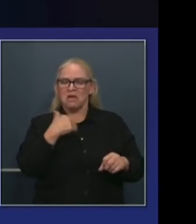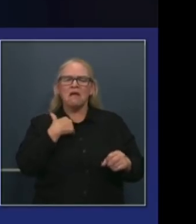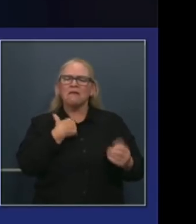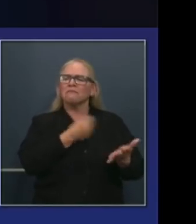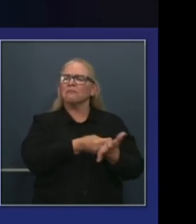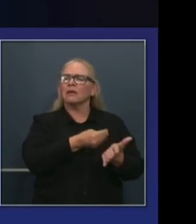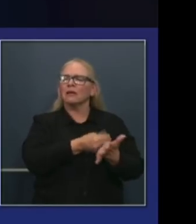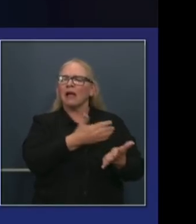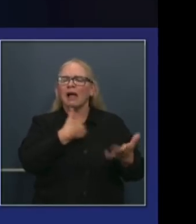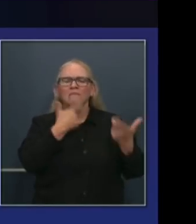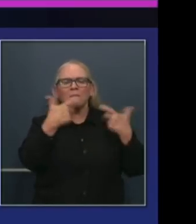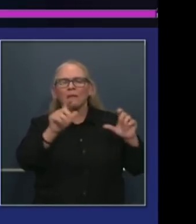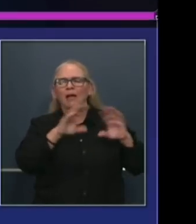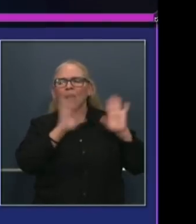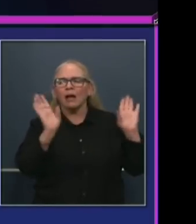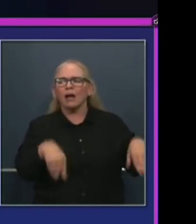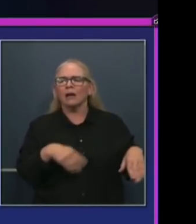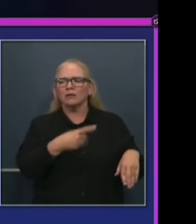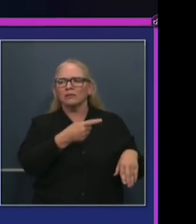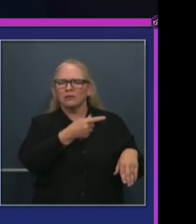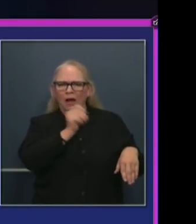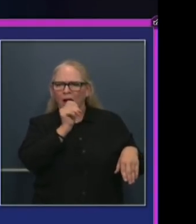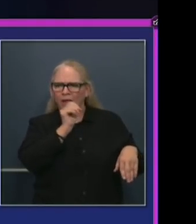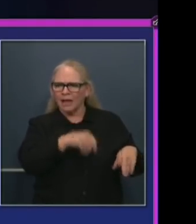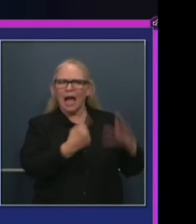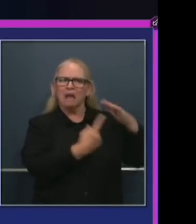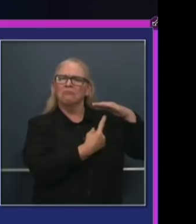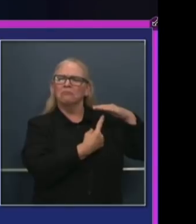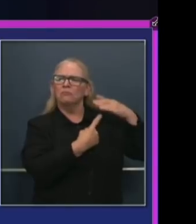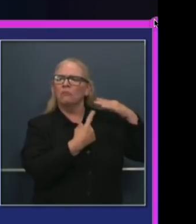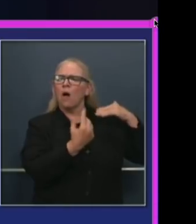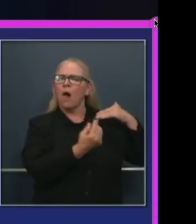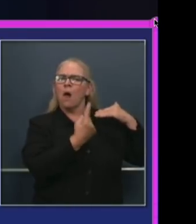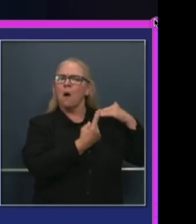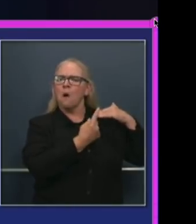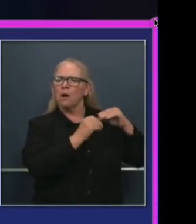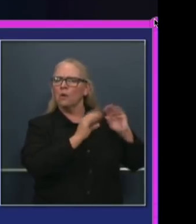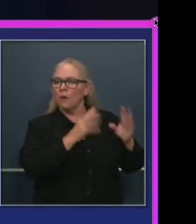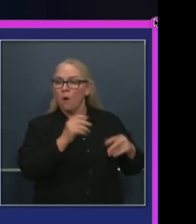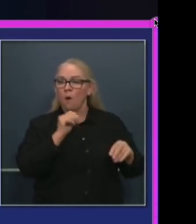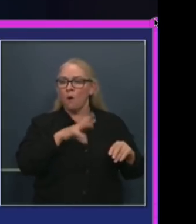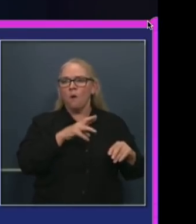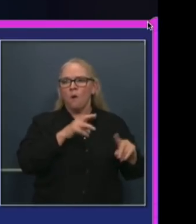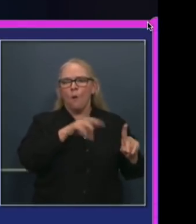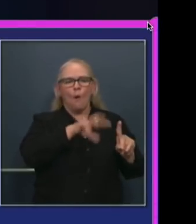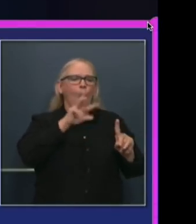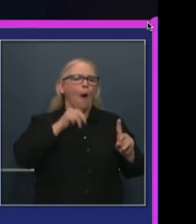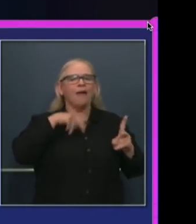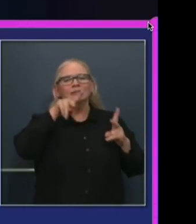OR BEEN EXPOSED TO THE VIRUS AND CERTAIN COHORTS WITH THE RESOURCES AND MAYBE HAVE THE